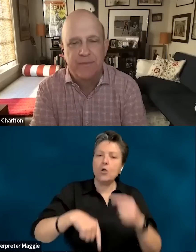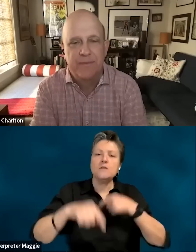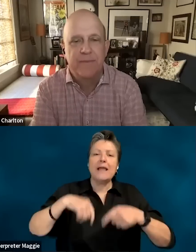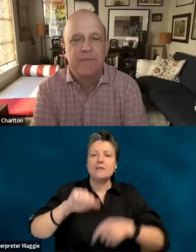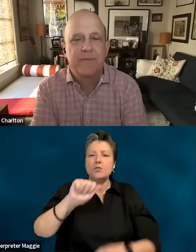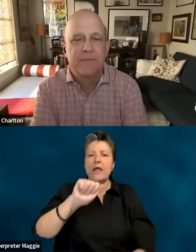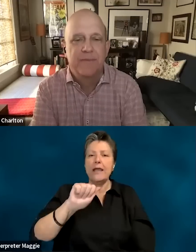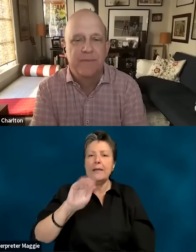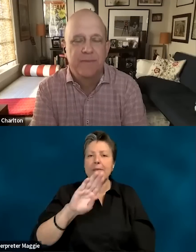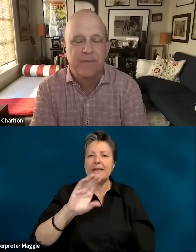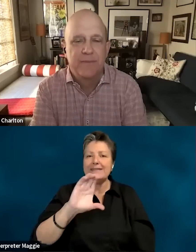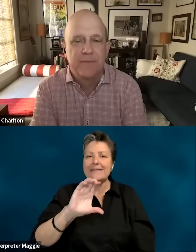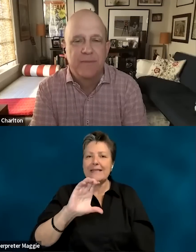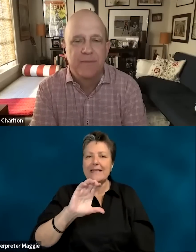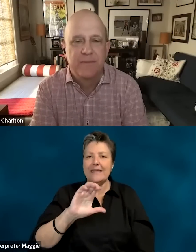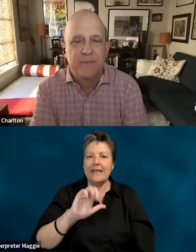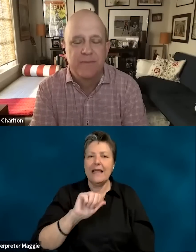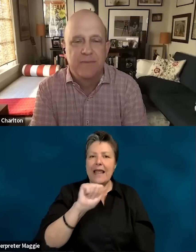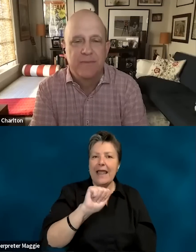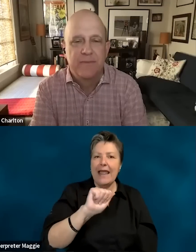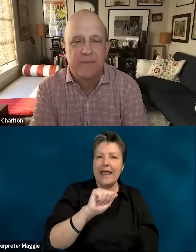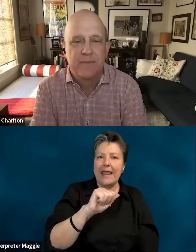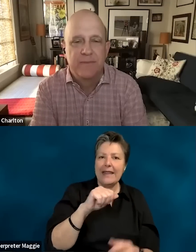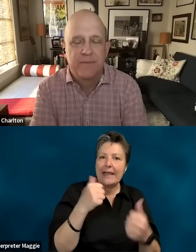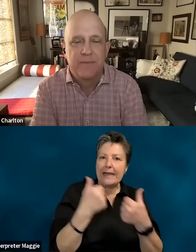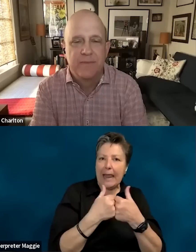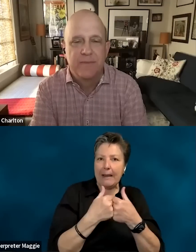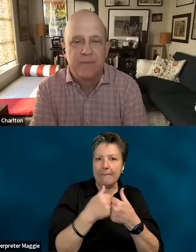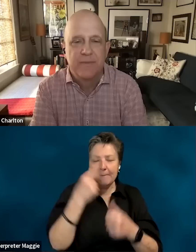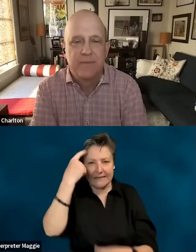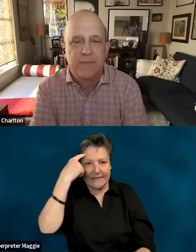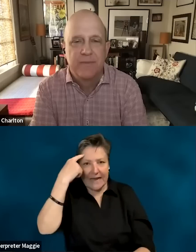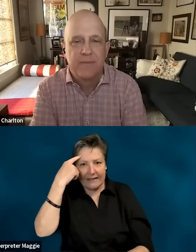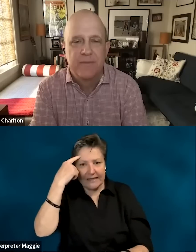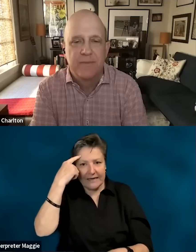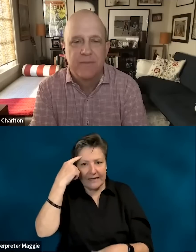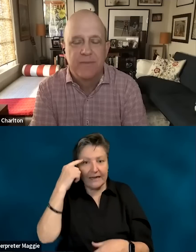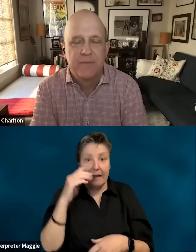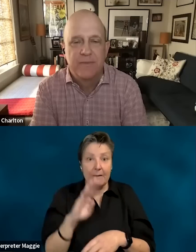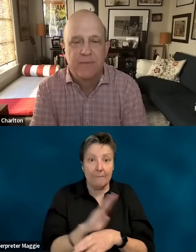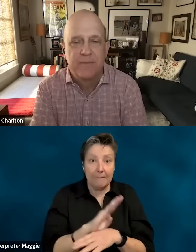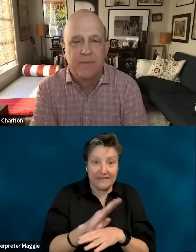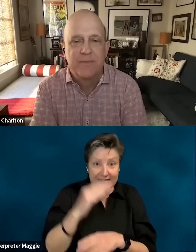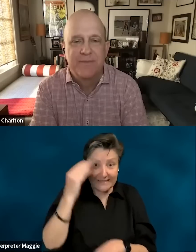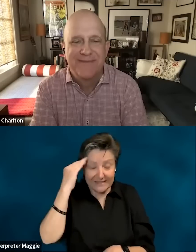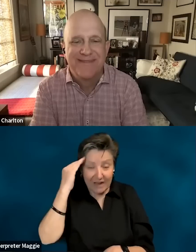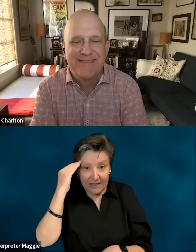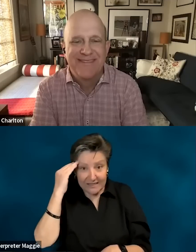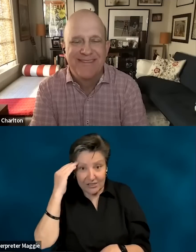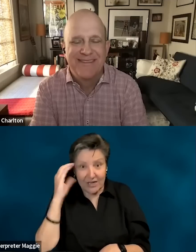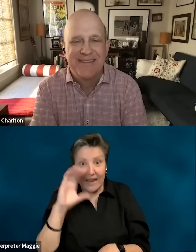right, the A-game mentality, plus business knowhow, plus craft. Now it can be hard to focus on all three at the same time.